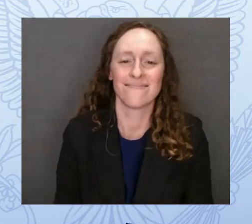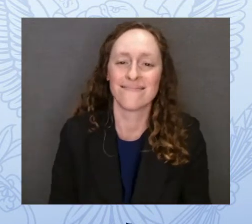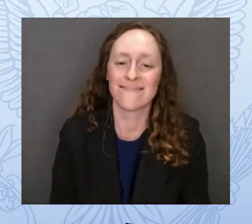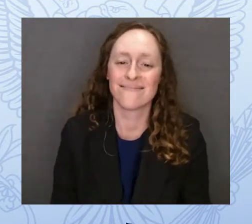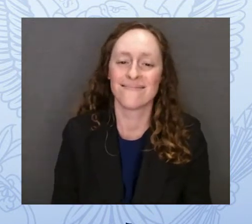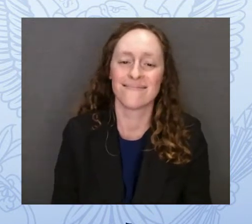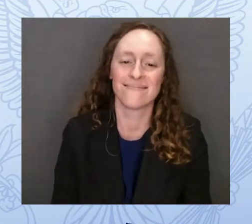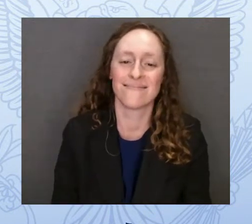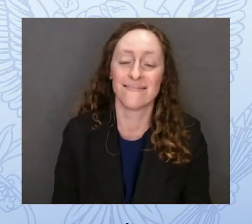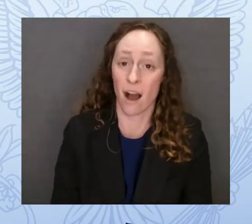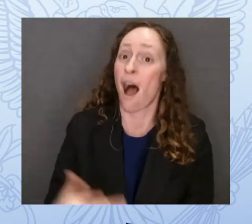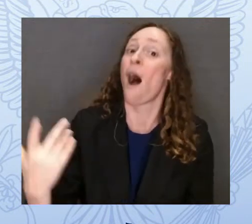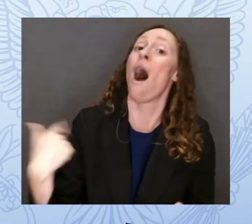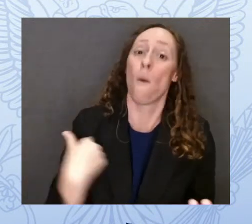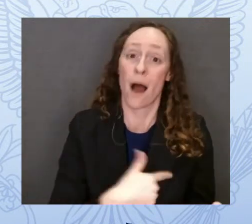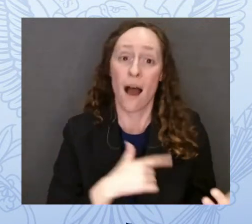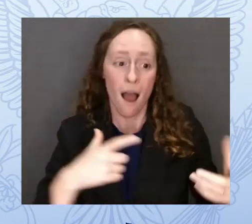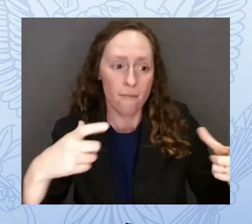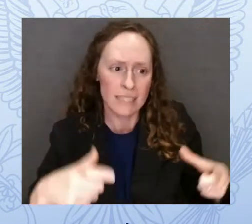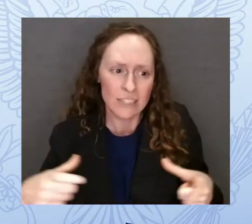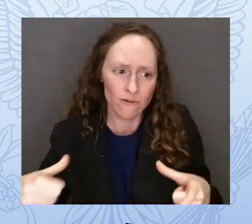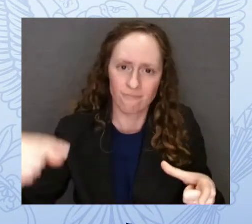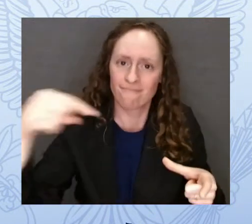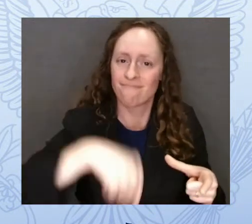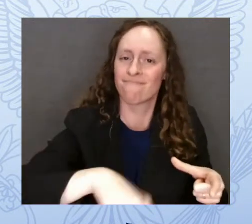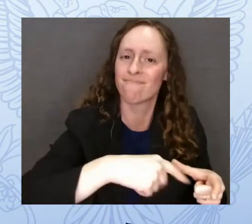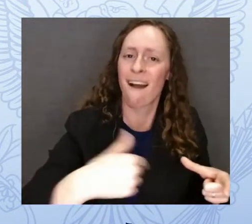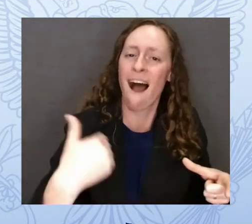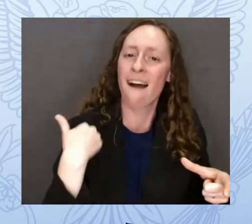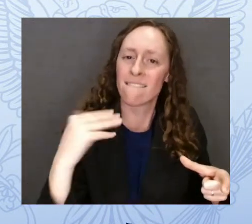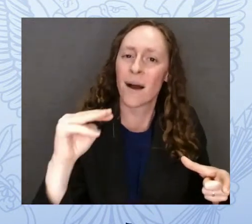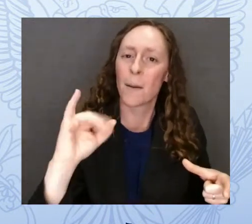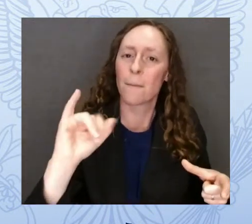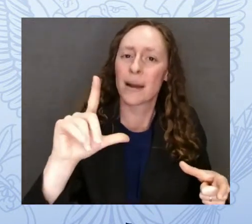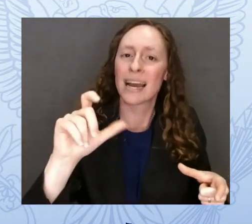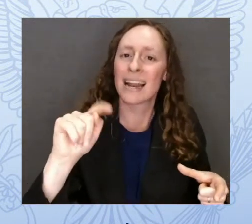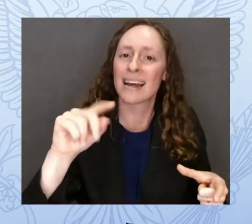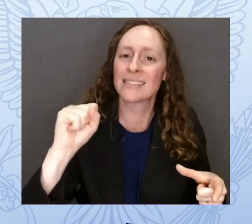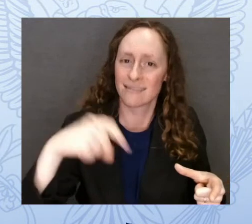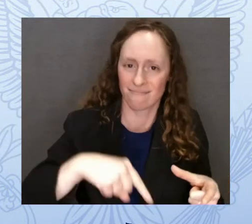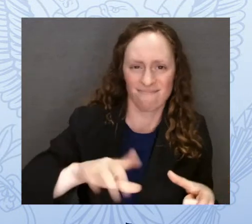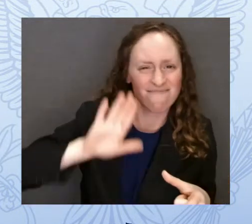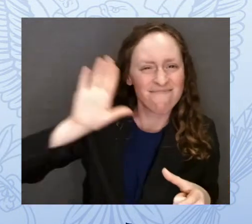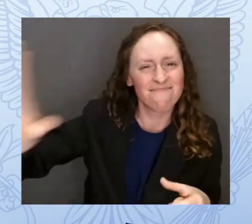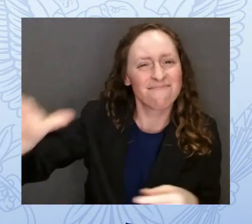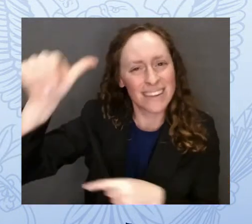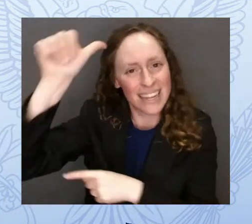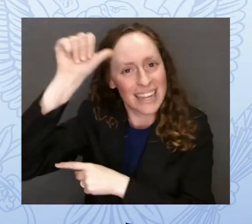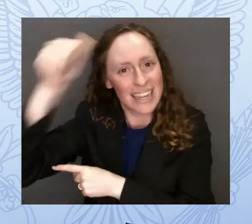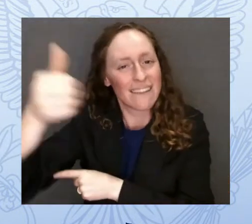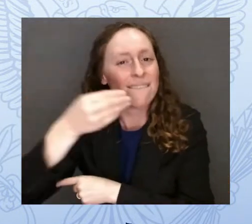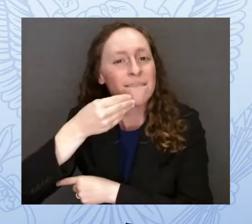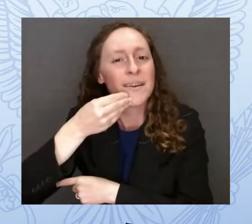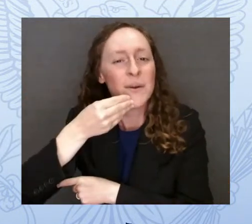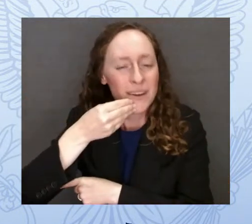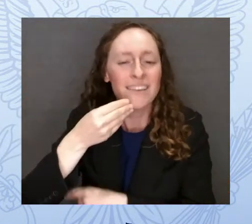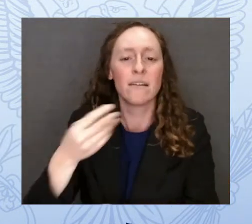and weaved Indian cuisine elements throughout the menu. So without further ado, have I whet your appetite yet?